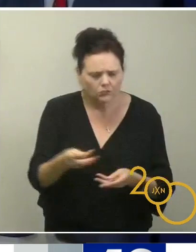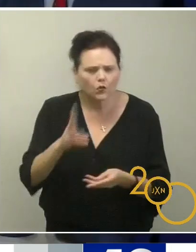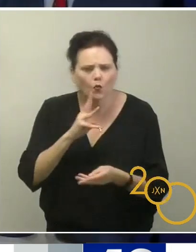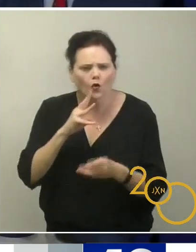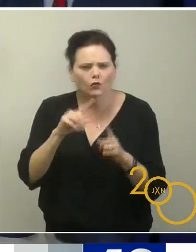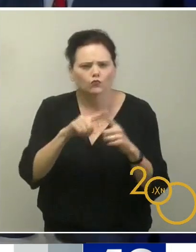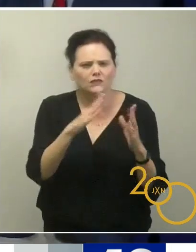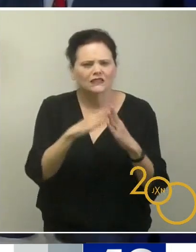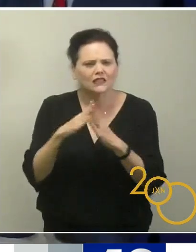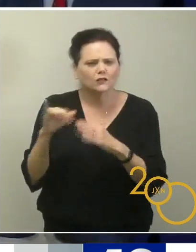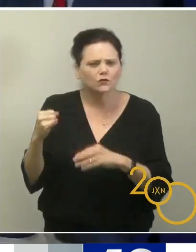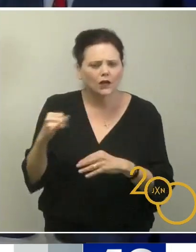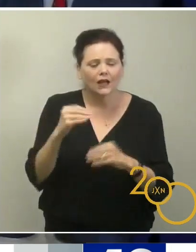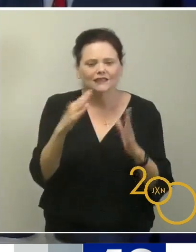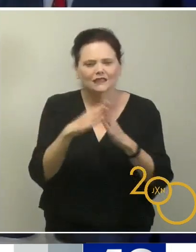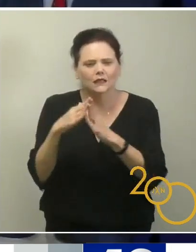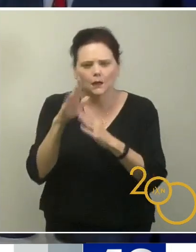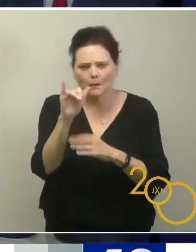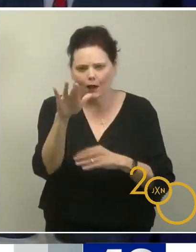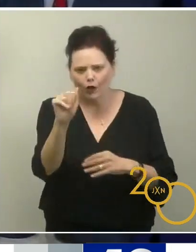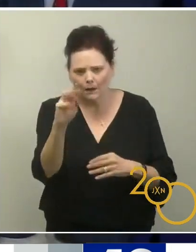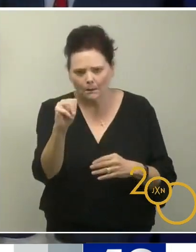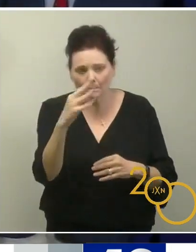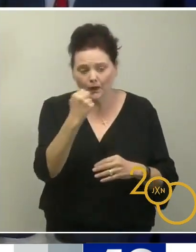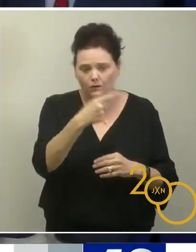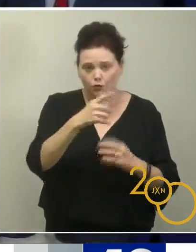THINGS WERE GONNA DO UPFRONT. I'VE BEEN LOOKING AT THE ISSUE